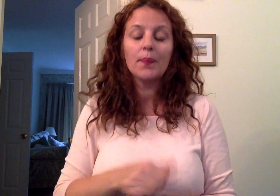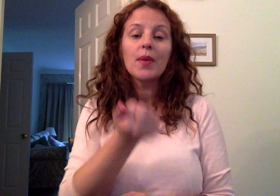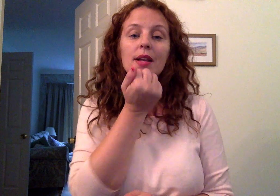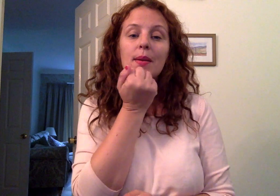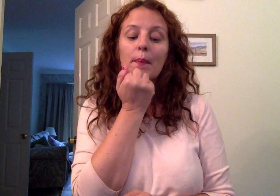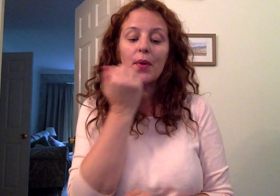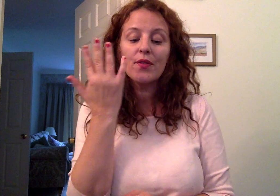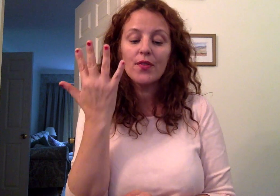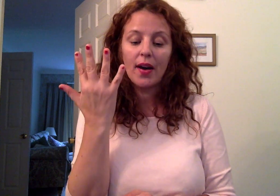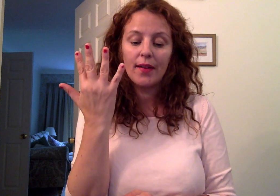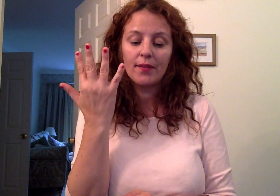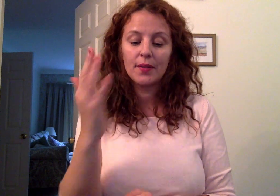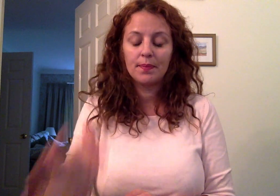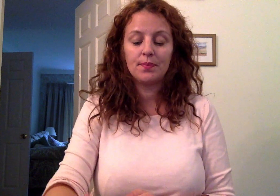Number 5